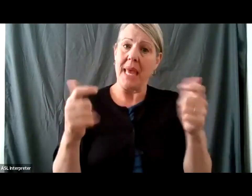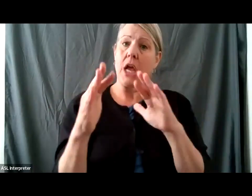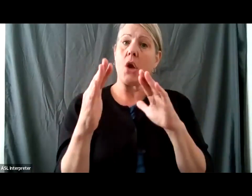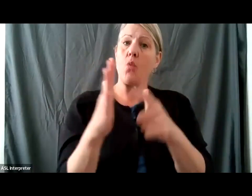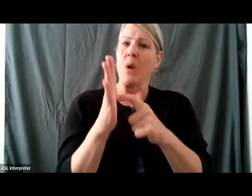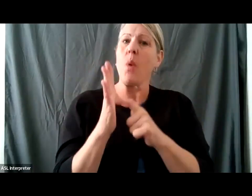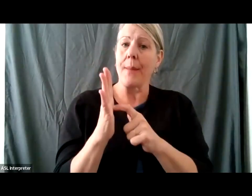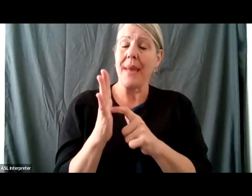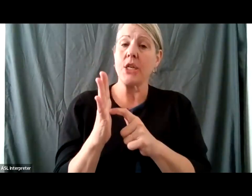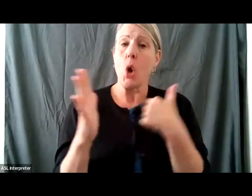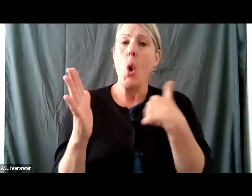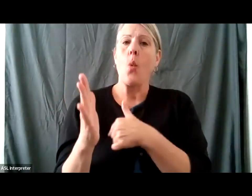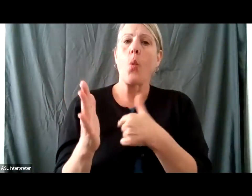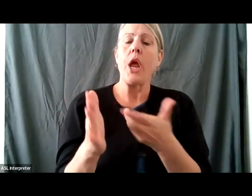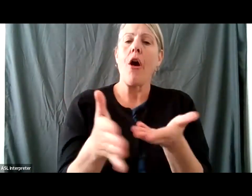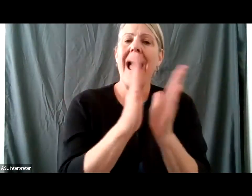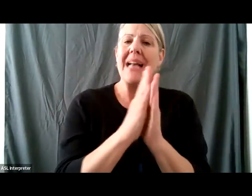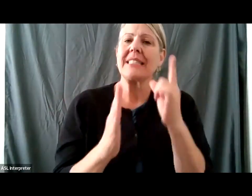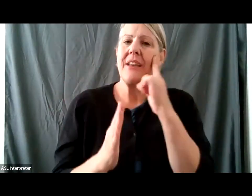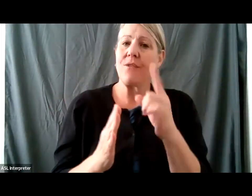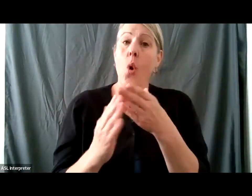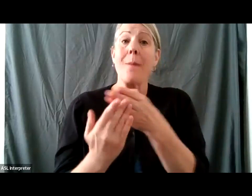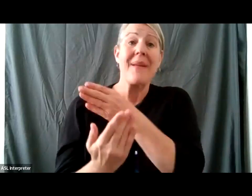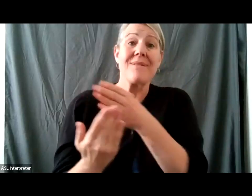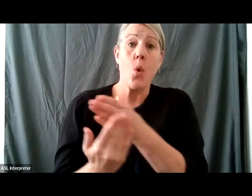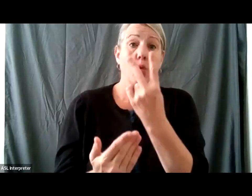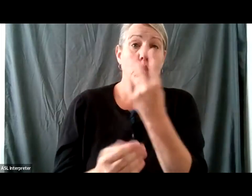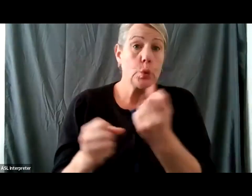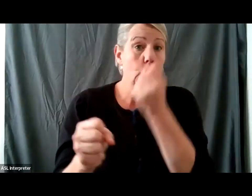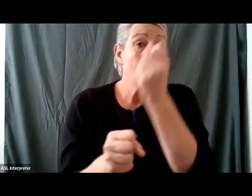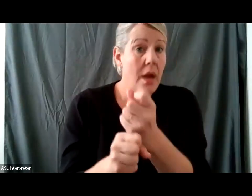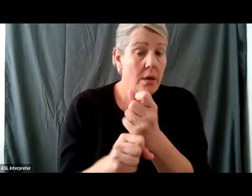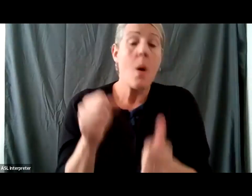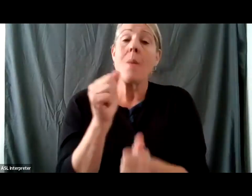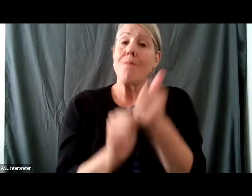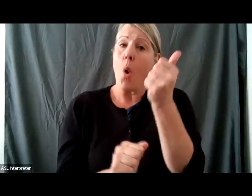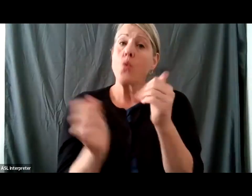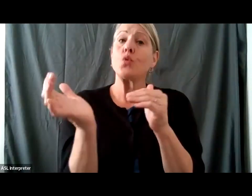that within two years, most doctor's offices and similar medical facilities